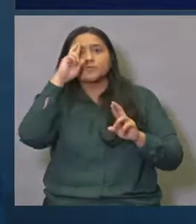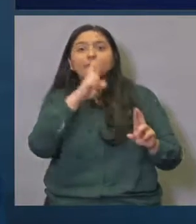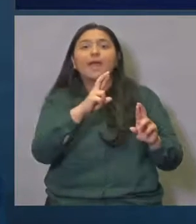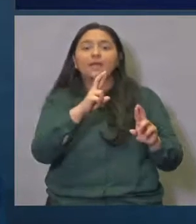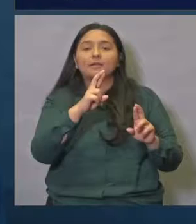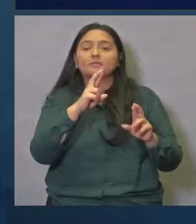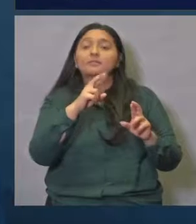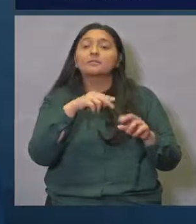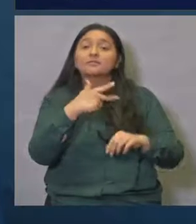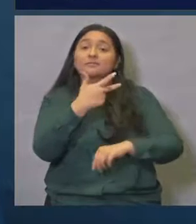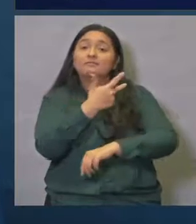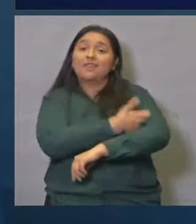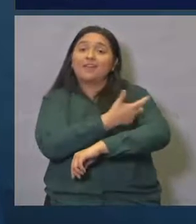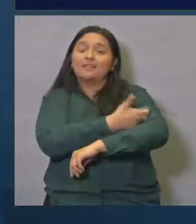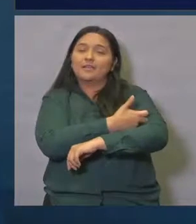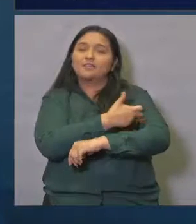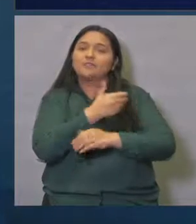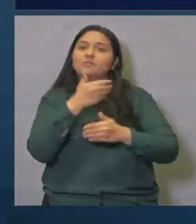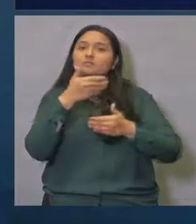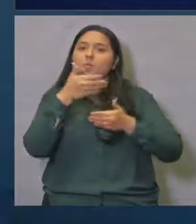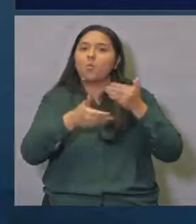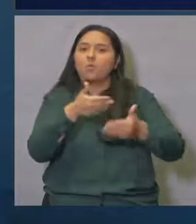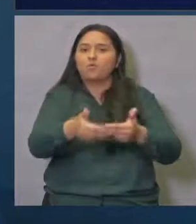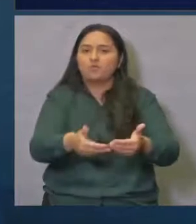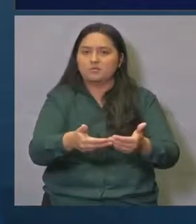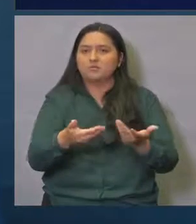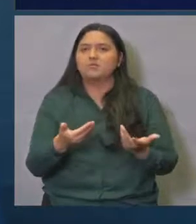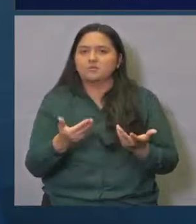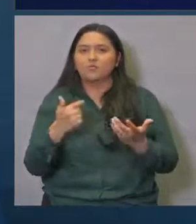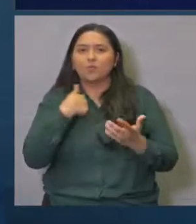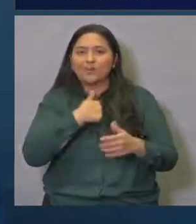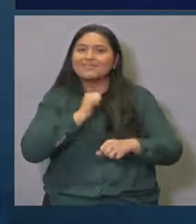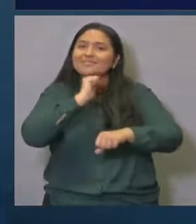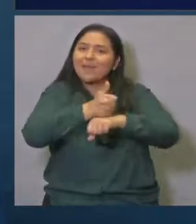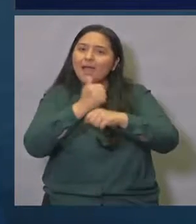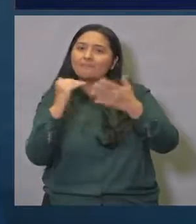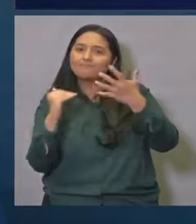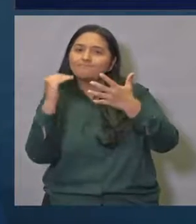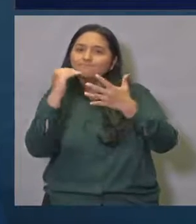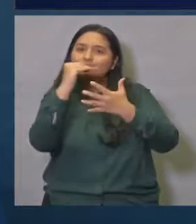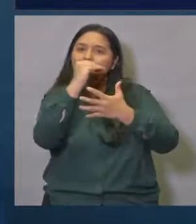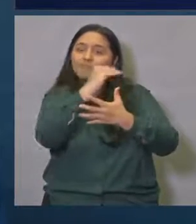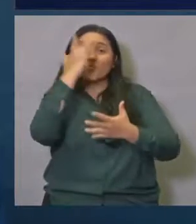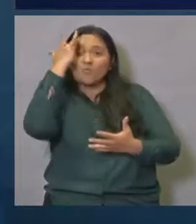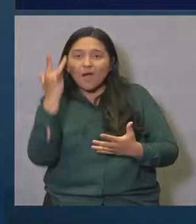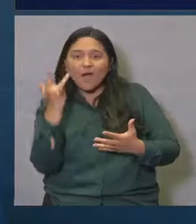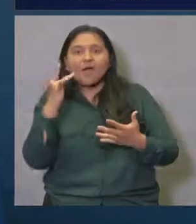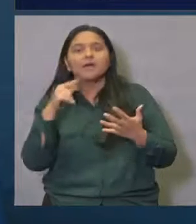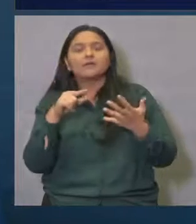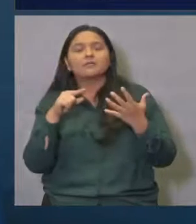AND FOR EVERYONE TO RESPECT TO THE ORDER OF THE VACCINATION.